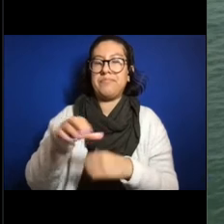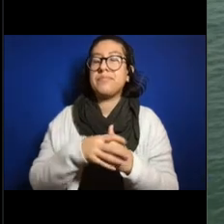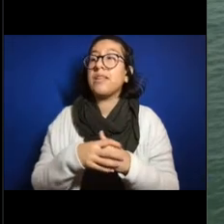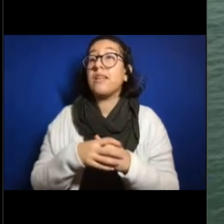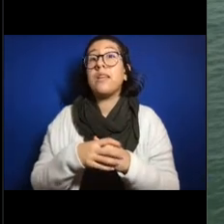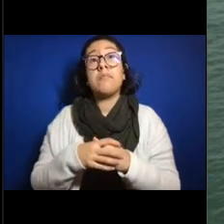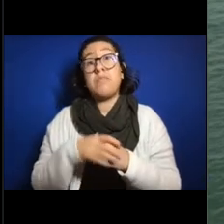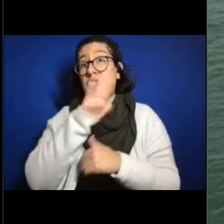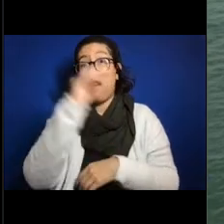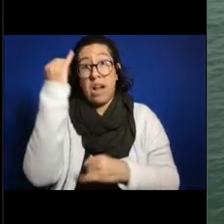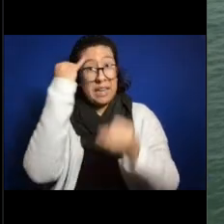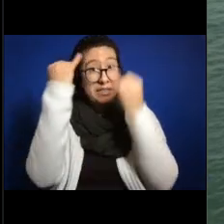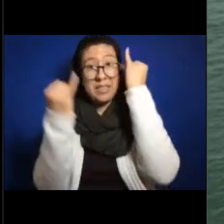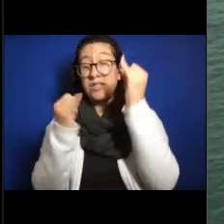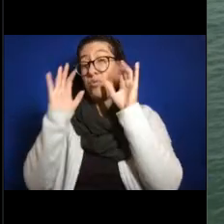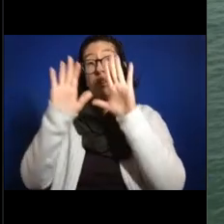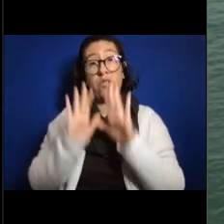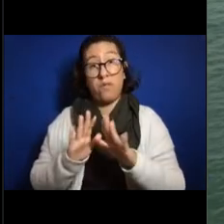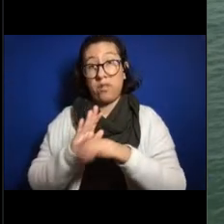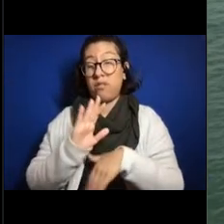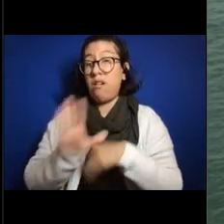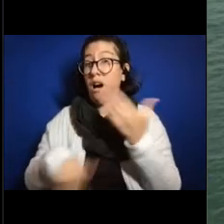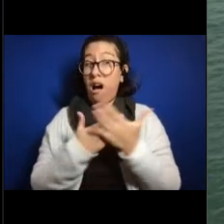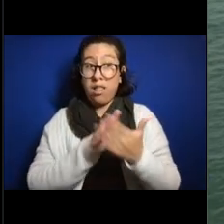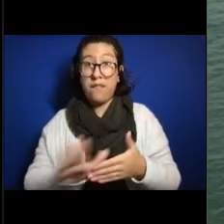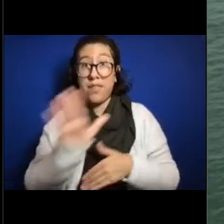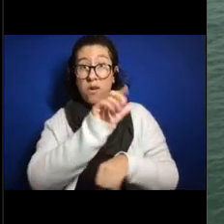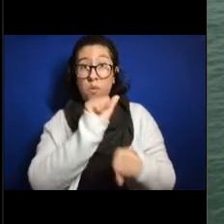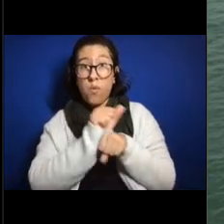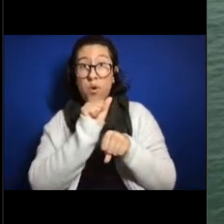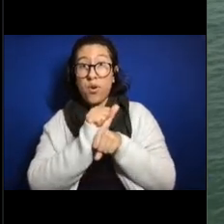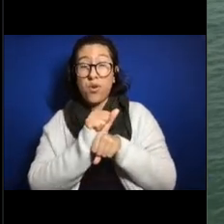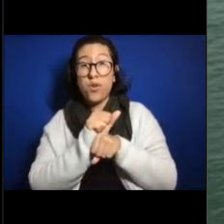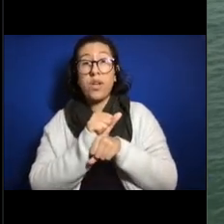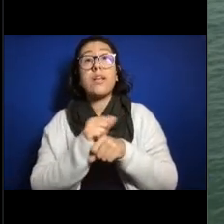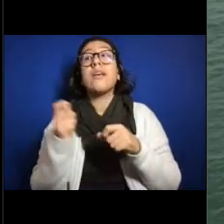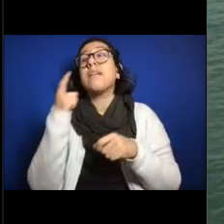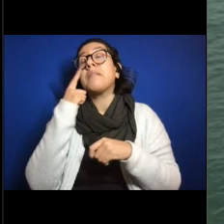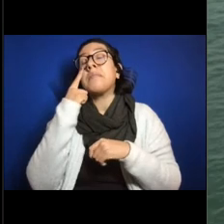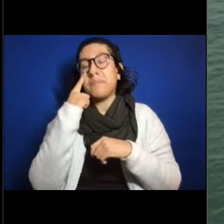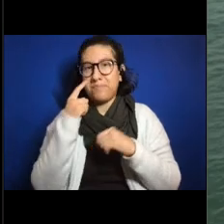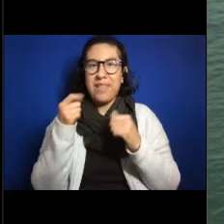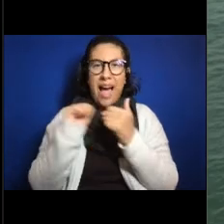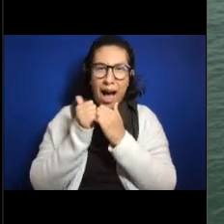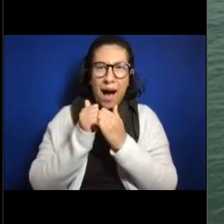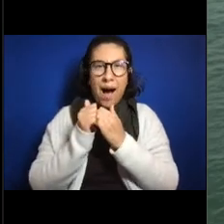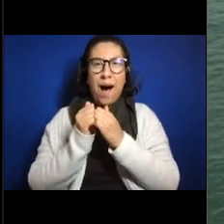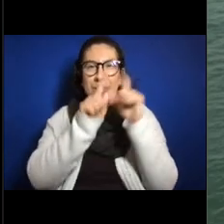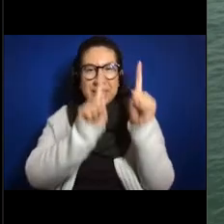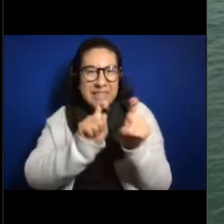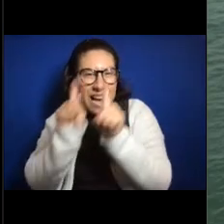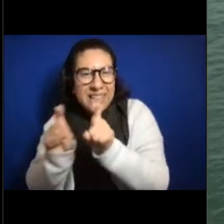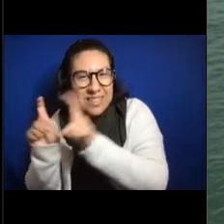is that a lot of the work that they do is with cardboard and steak houses and things, and they move them